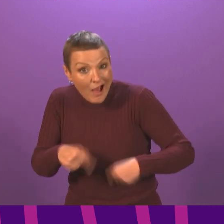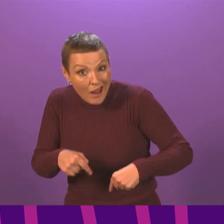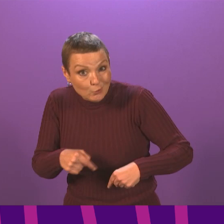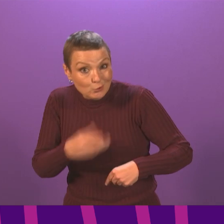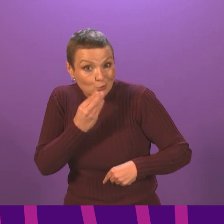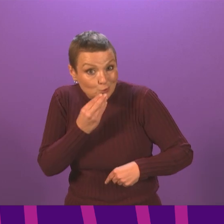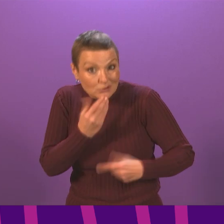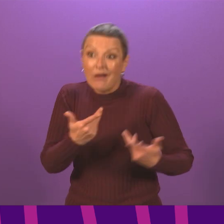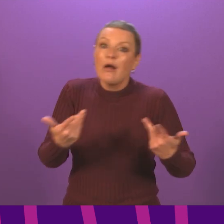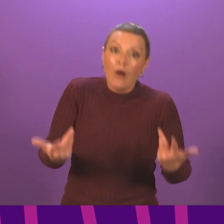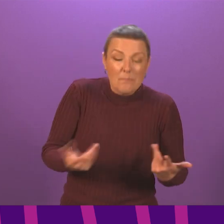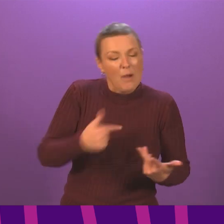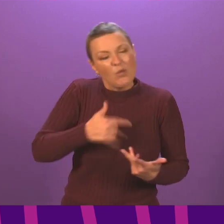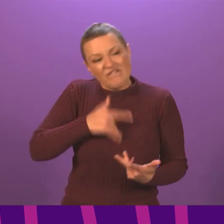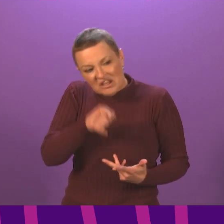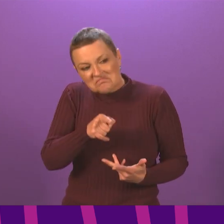in January—take us until March to complete it.